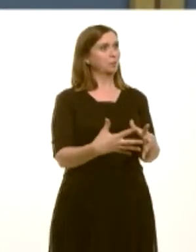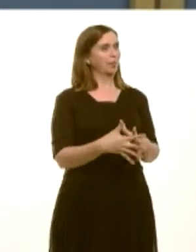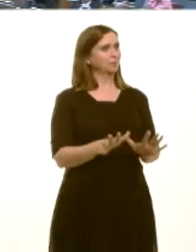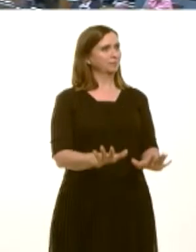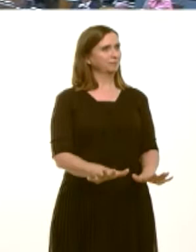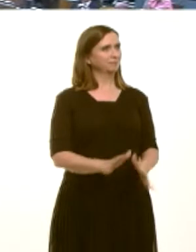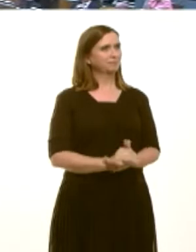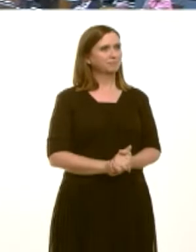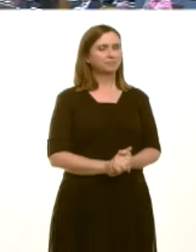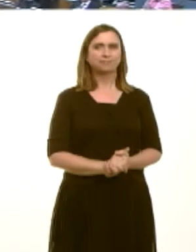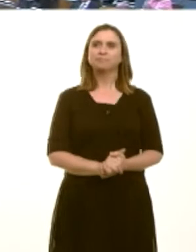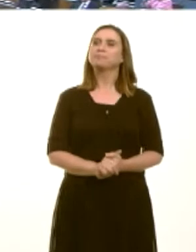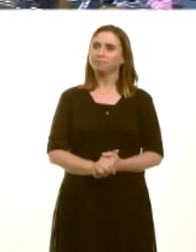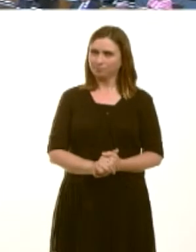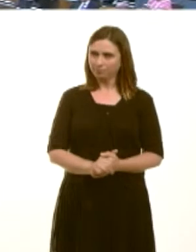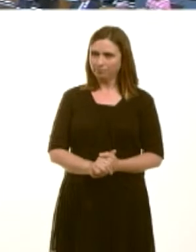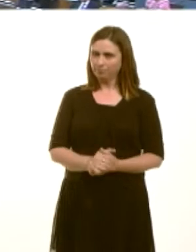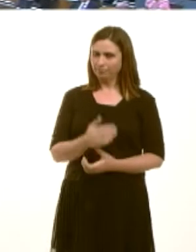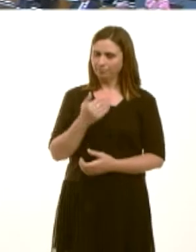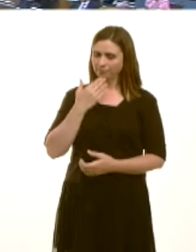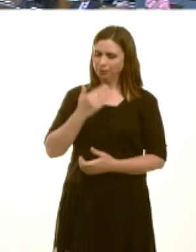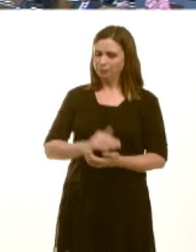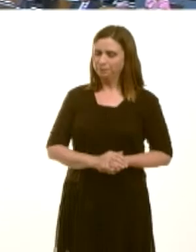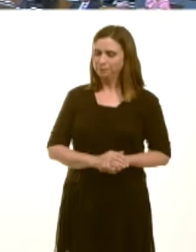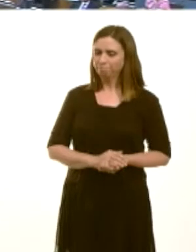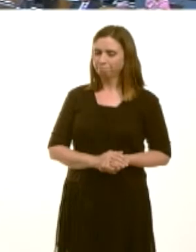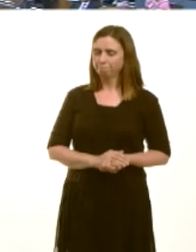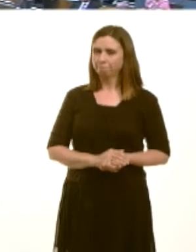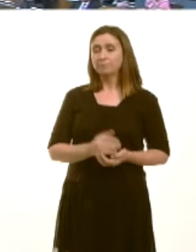Y Llywydd / The Presiding Officer: The leader of the Welsh Liberal Democrats, Kirsty Williams. Kirsty Williams: Thank you very much, Presiding Officer. First Minister, it costs £6.50 every